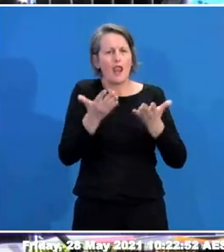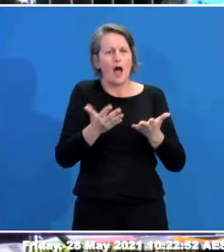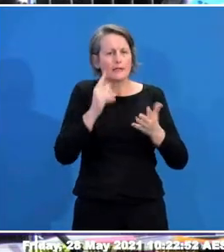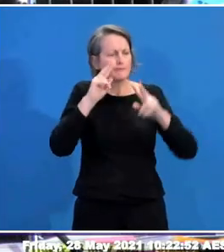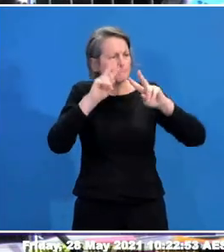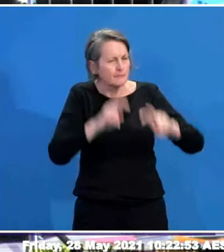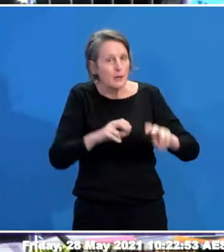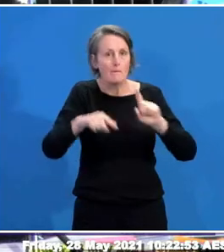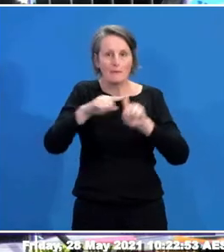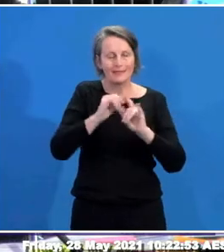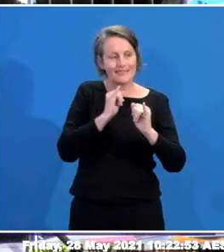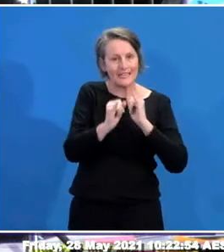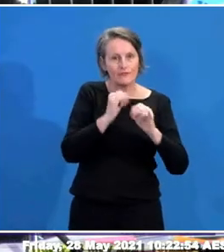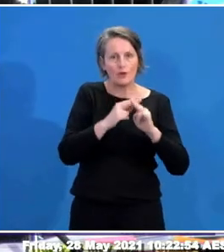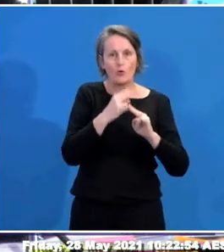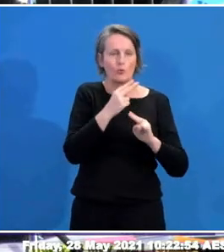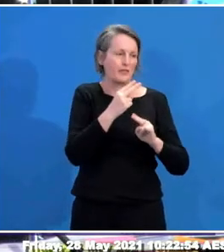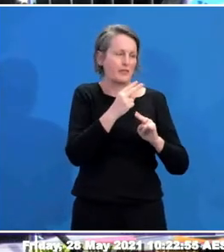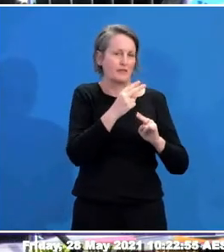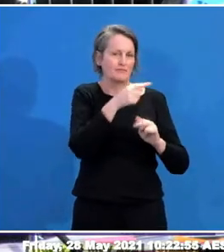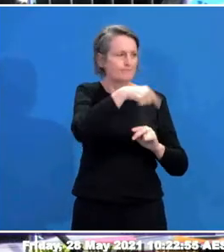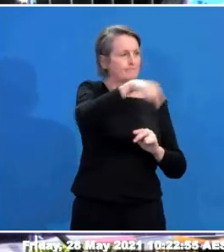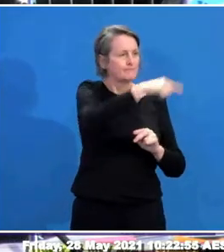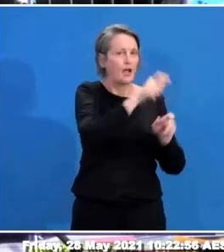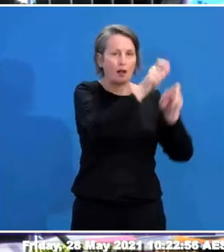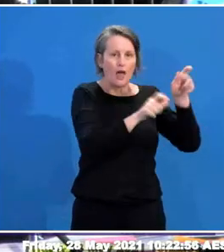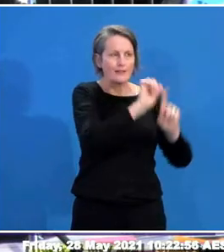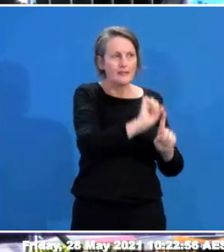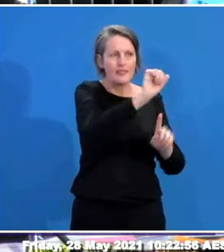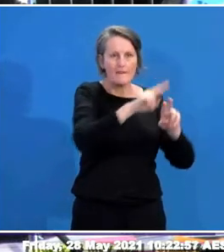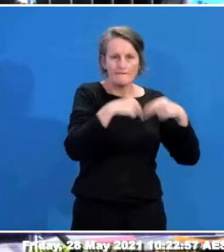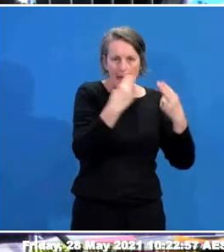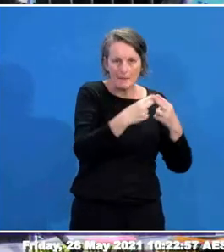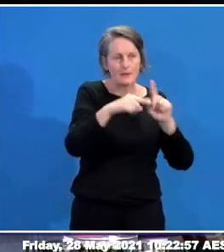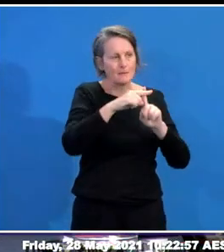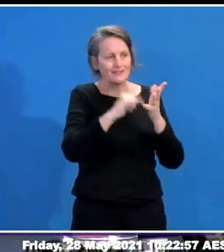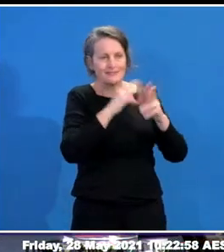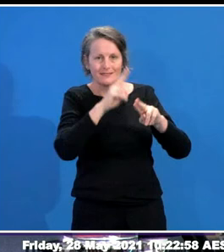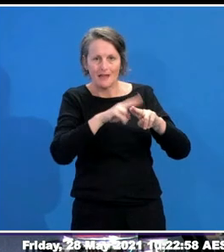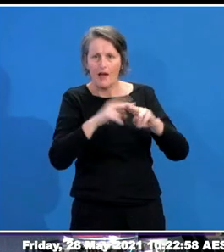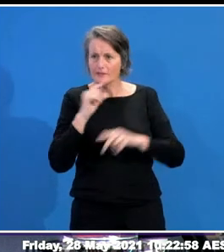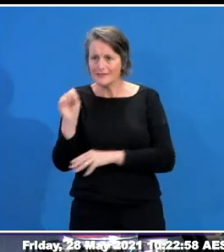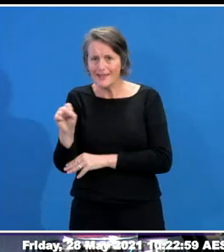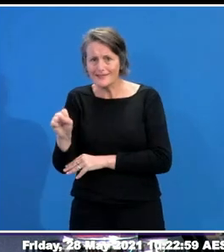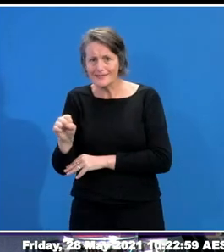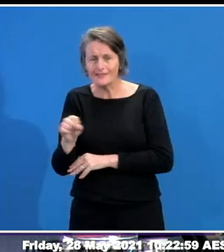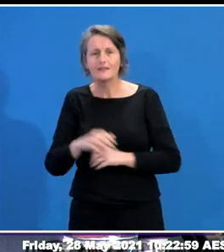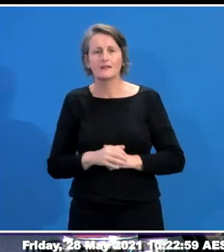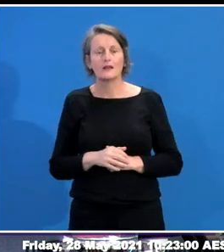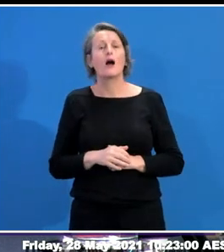interviews with the two parents of the clients in question and other staff at the home. Yes. So it is "as well as".